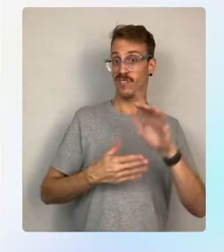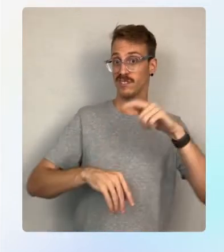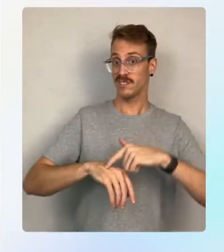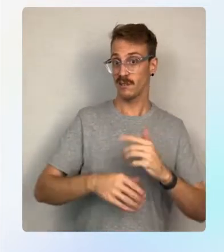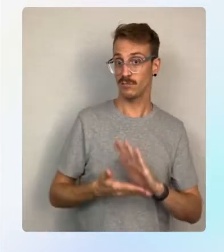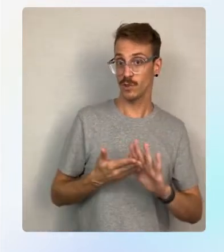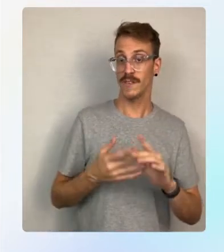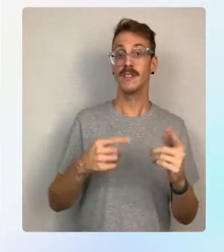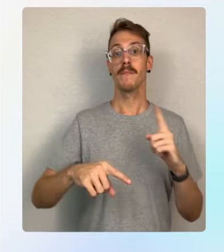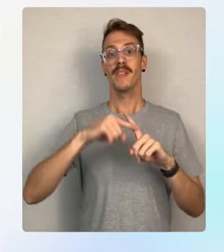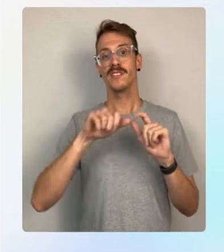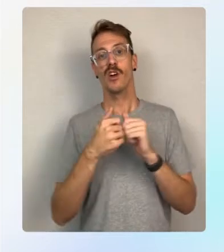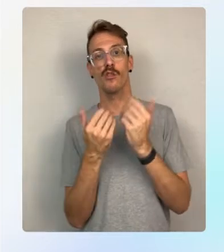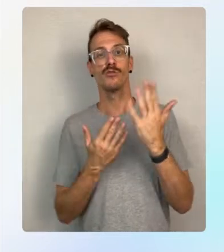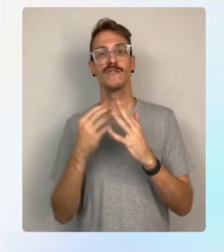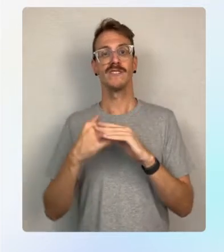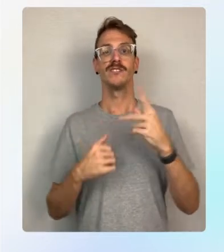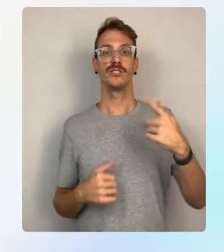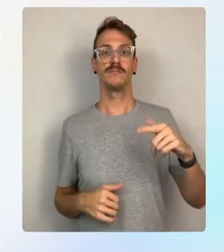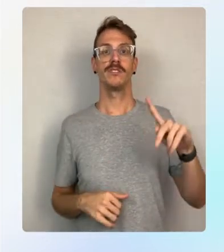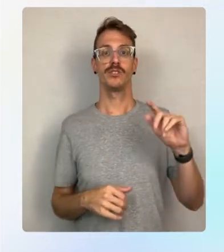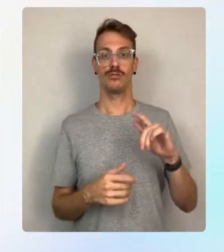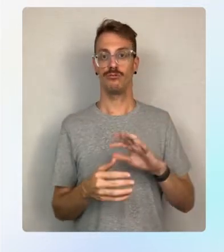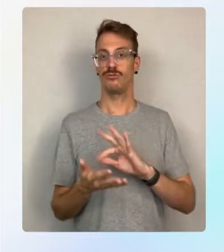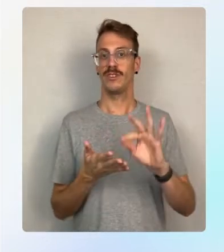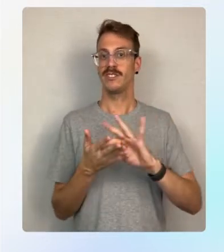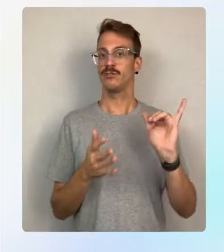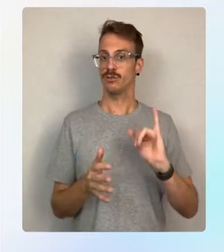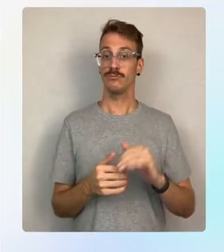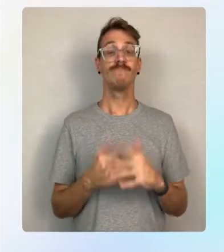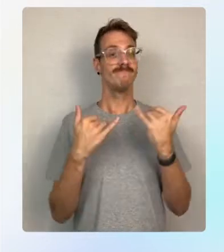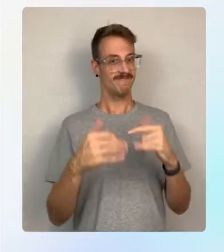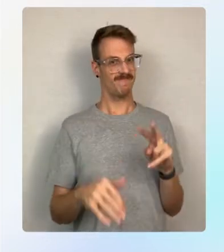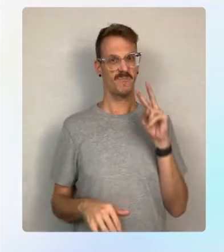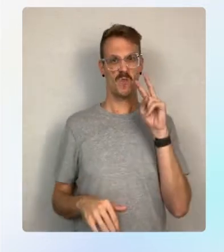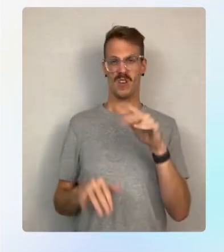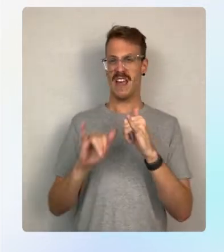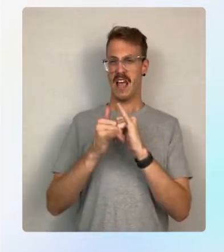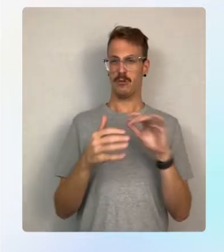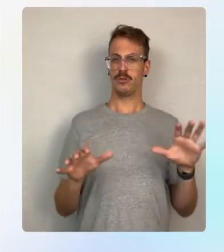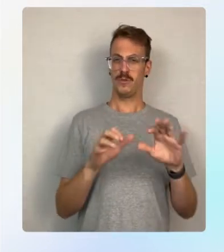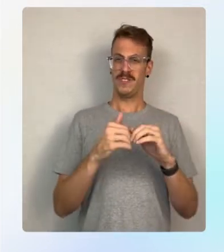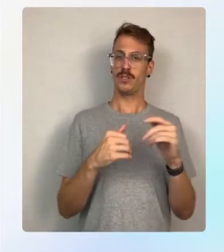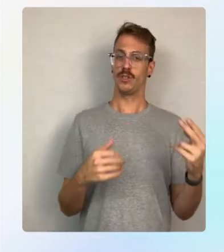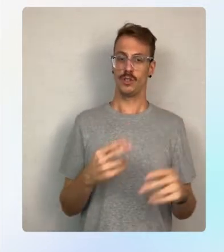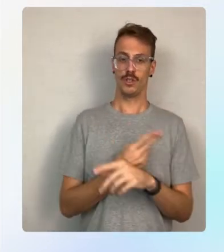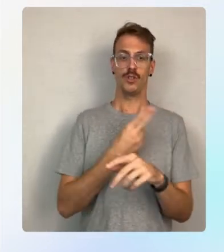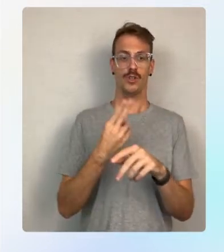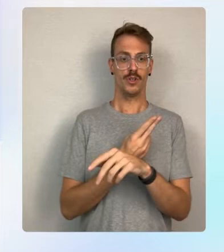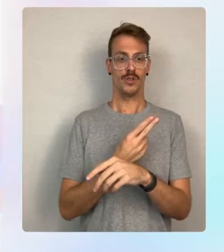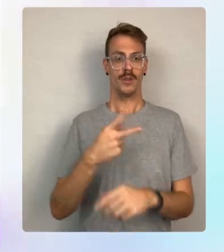among other services in the GPU trace as well. Let's take a look at how to do this using Perfetto.